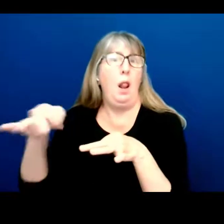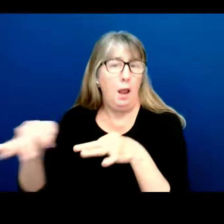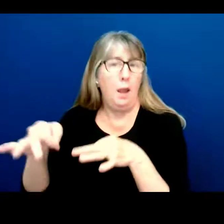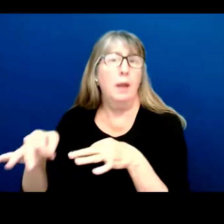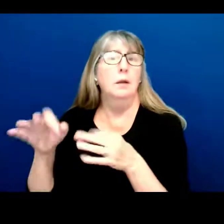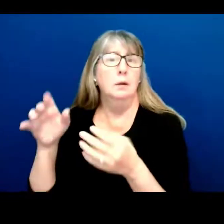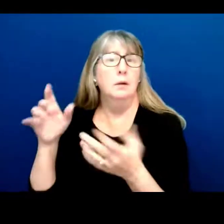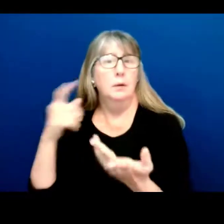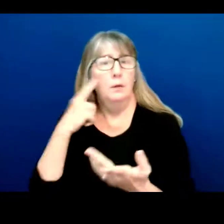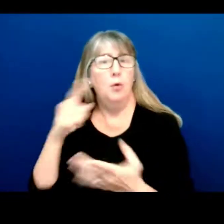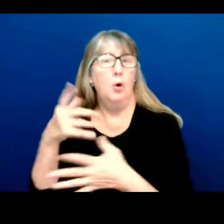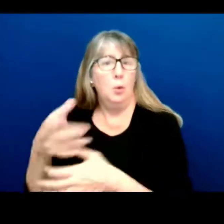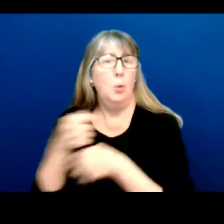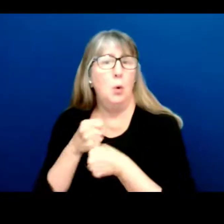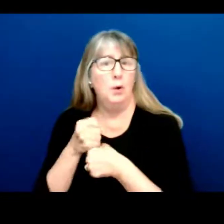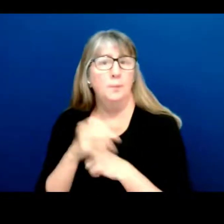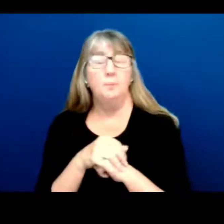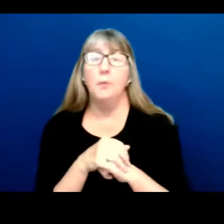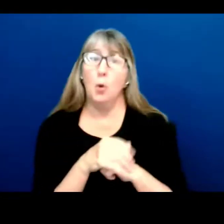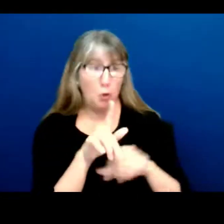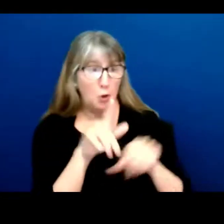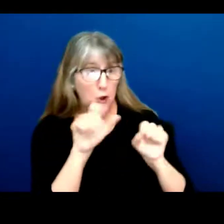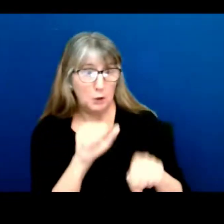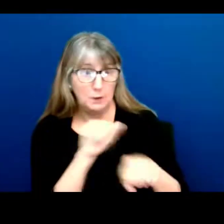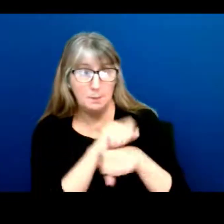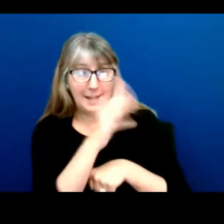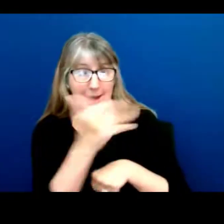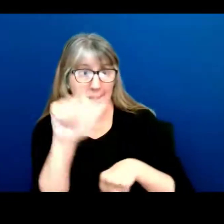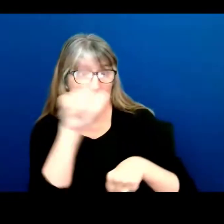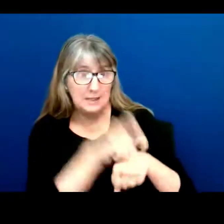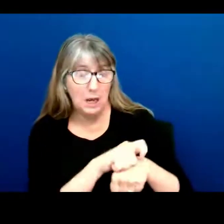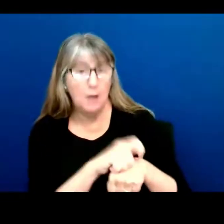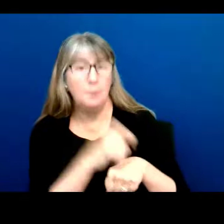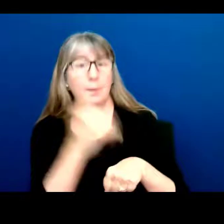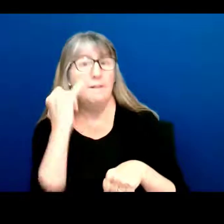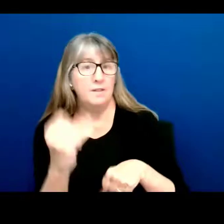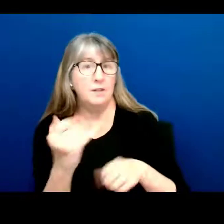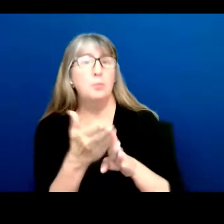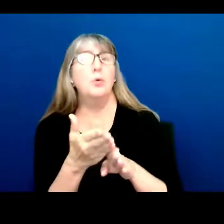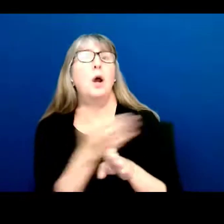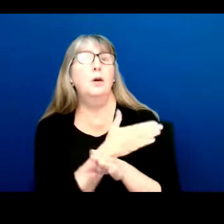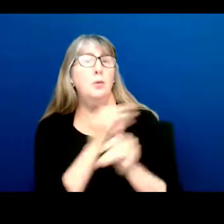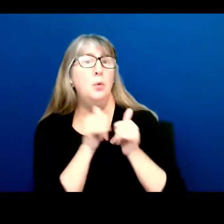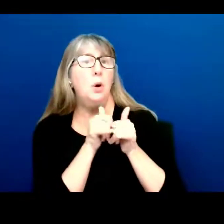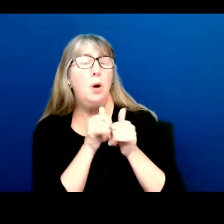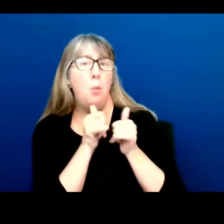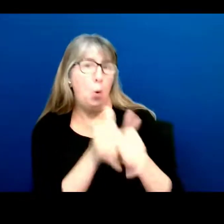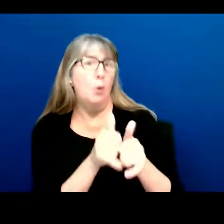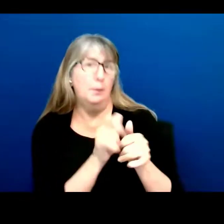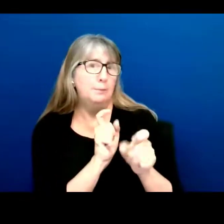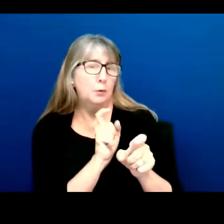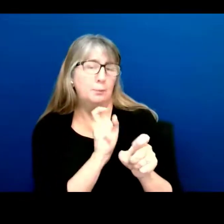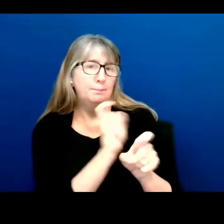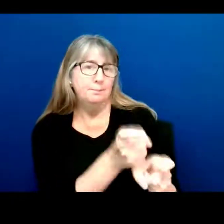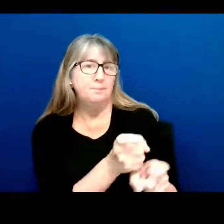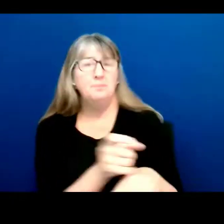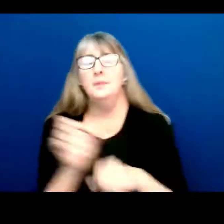Diane Dean: So, they could actually submit it any time as long as .. . Kathy Hancock: Any time. Diane Dean: .. . it's prior to award. Kathy Hancock: Right. Diane Dean: Very good.